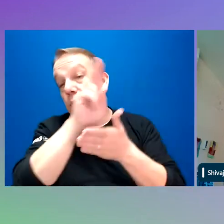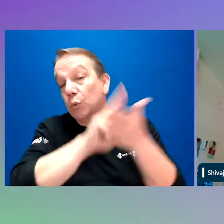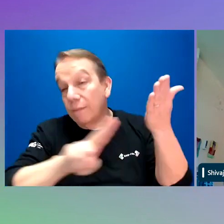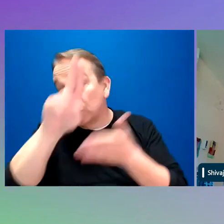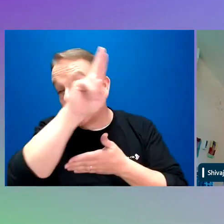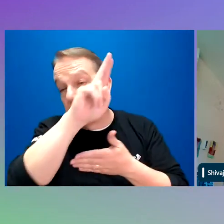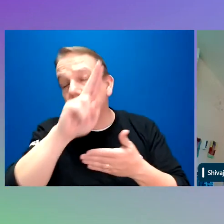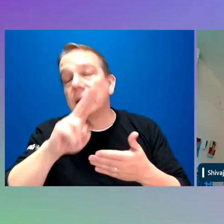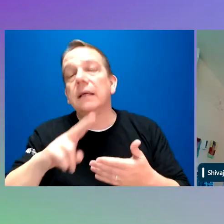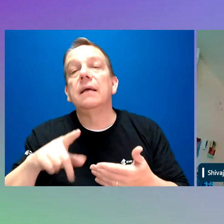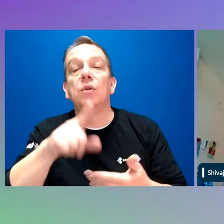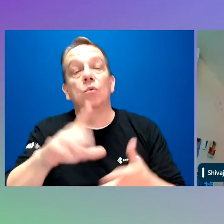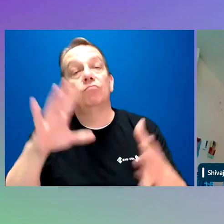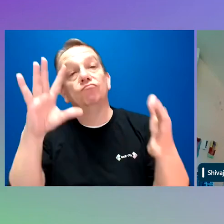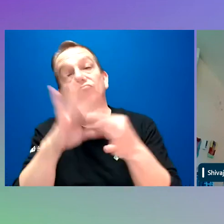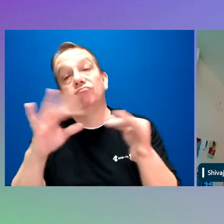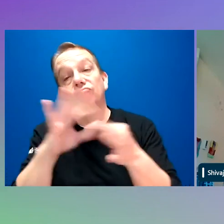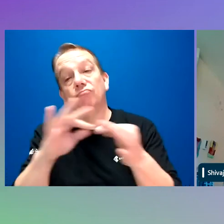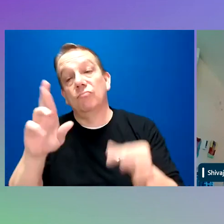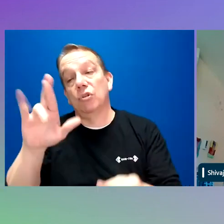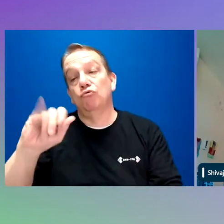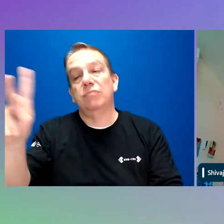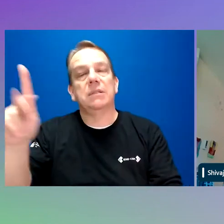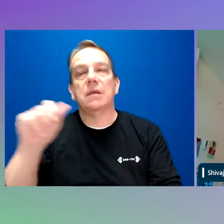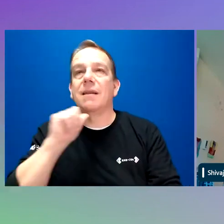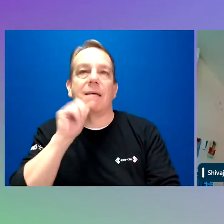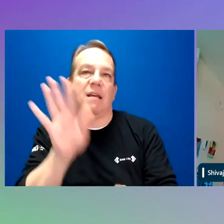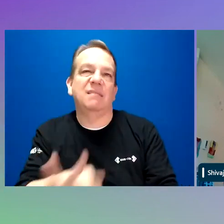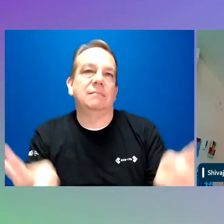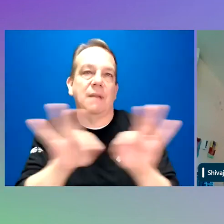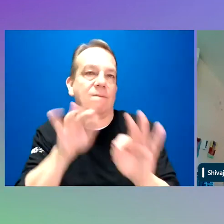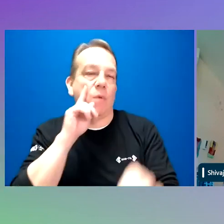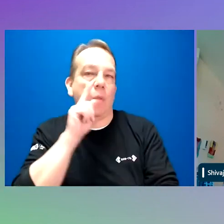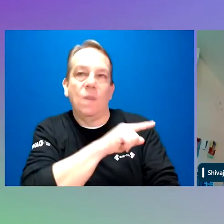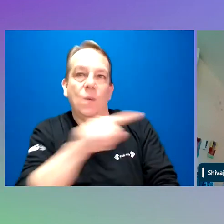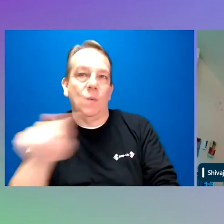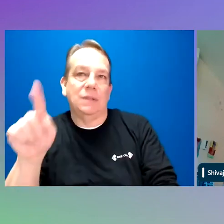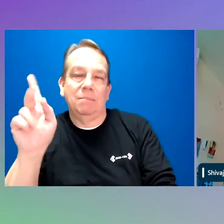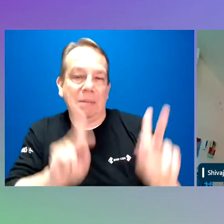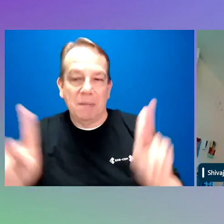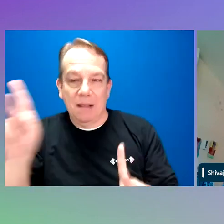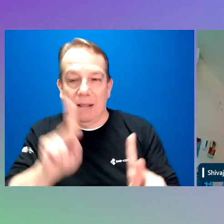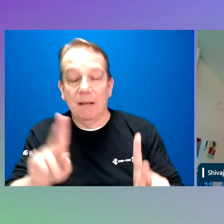play any significant role there.